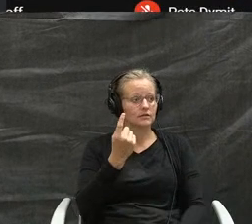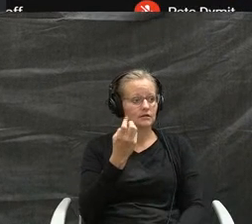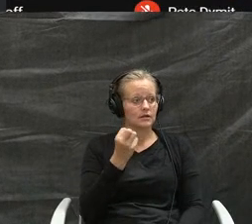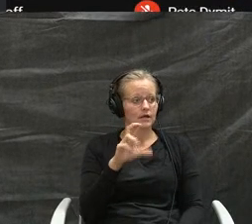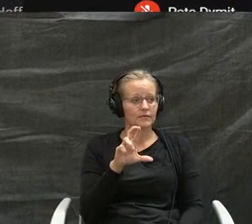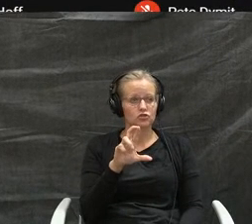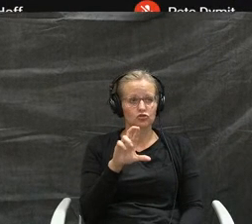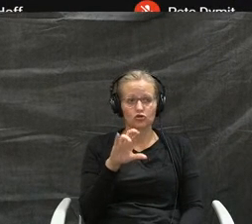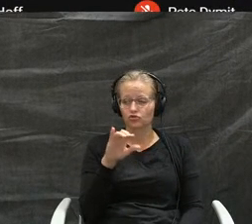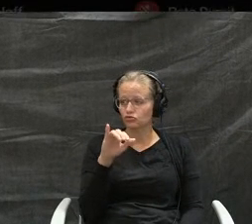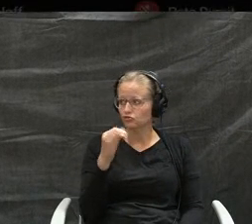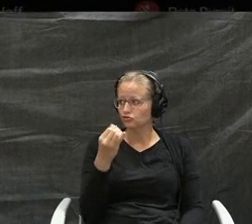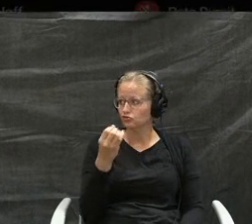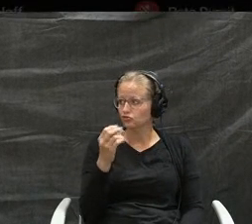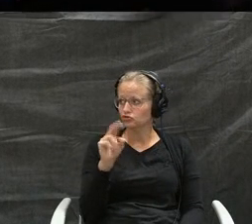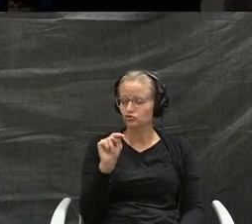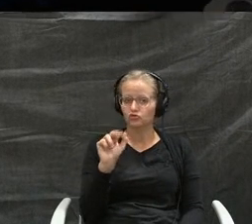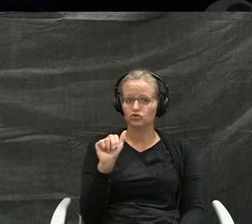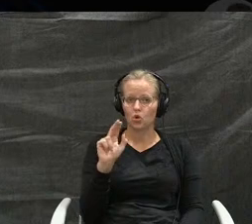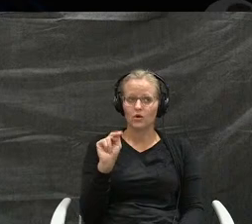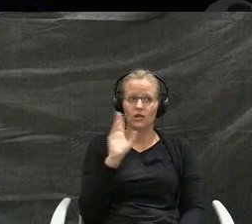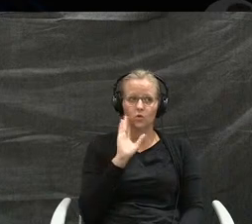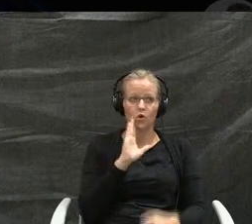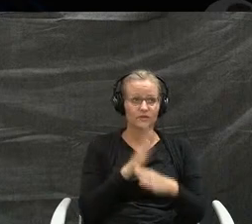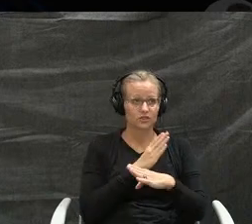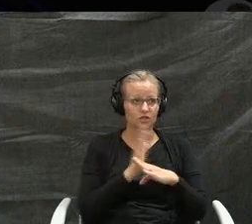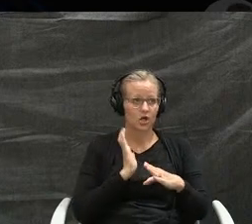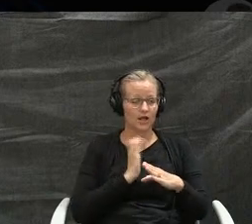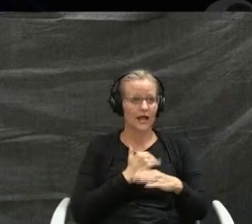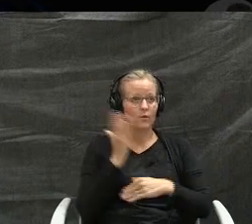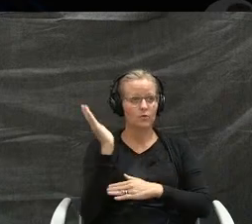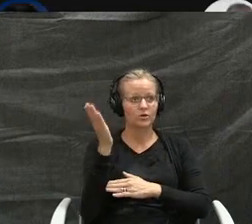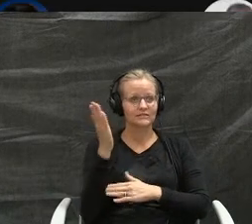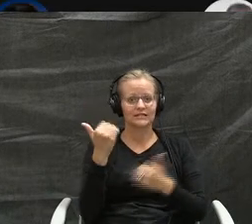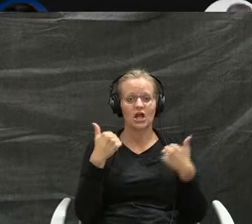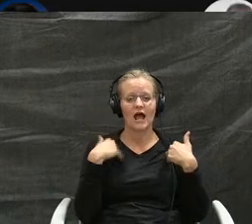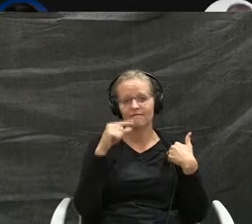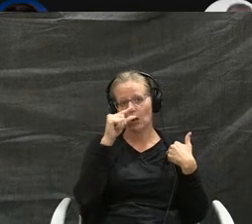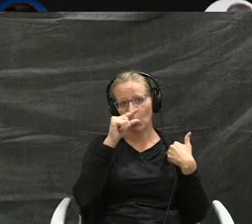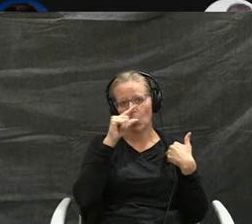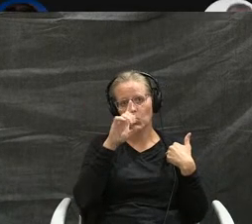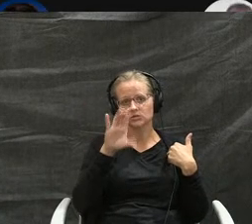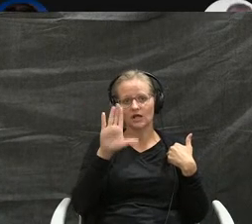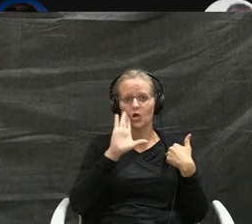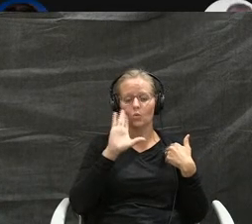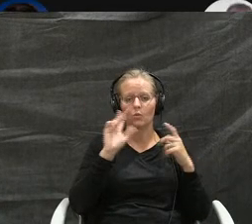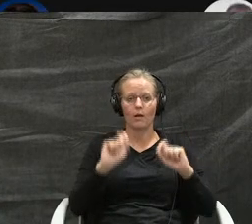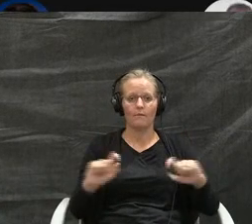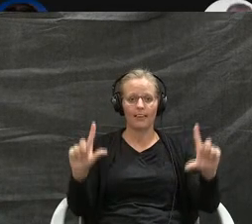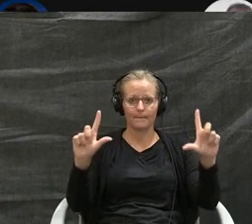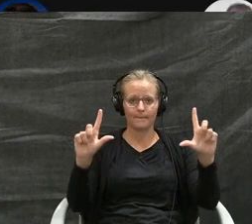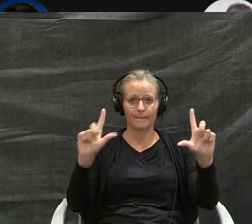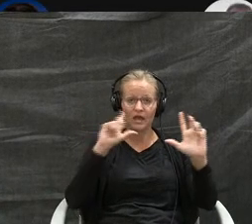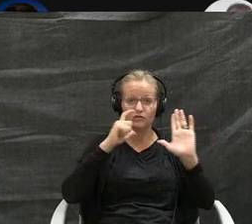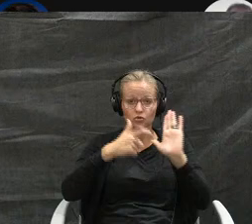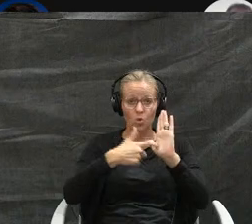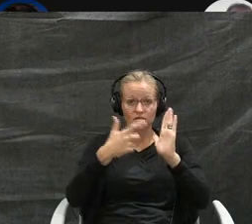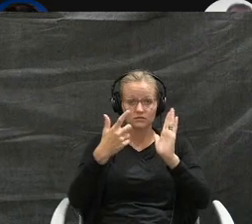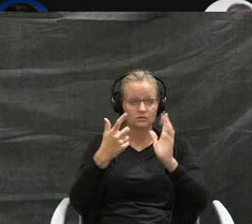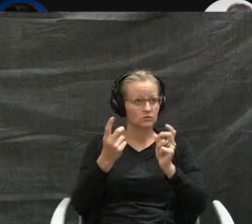sharing our presentation. We have a Google Doc that he's going to bring up and as you can see right off the top. We have